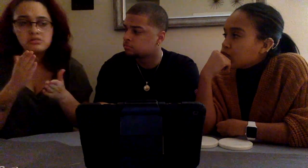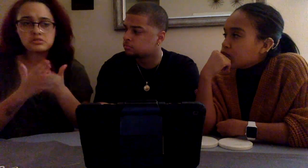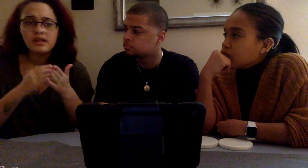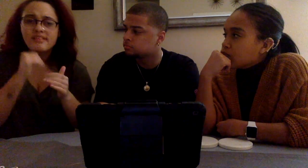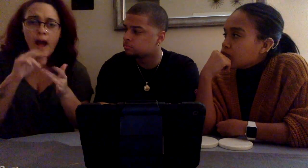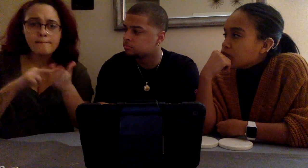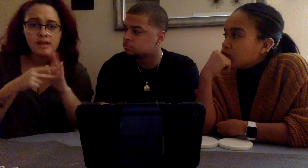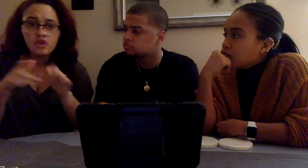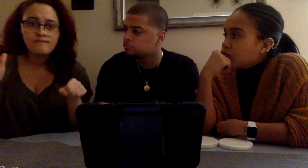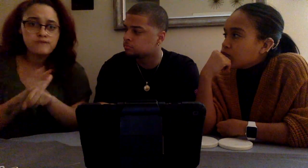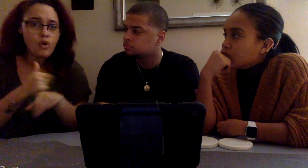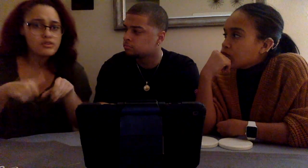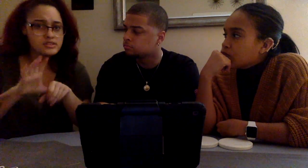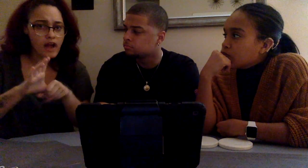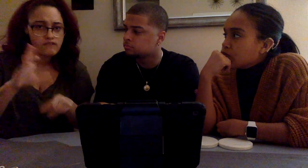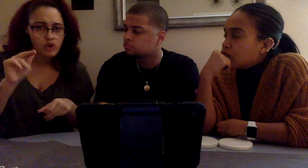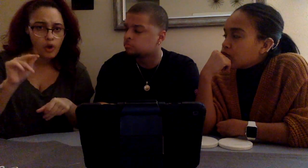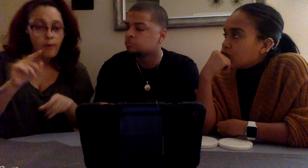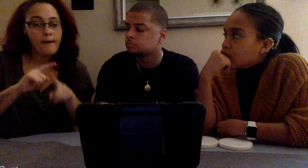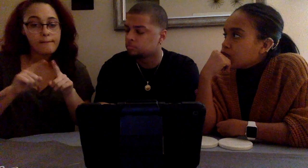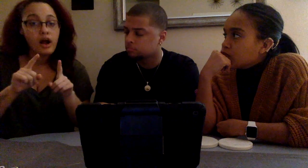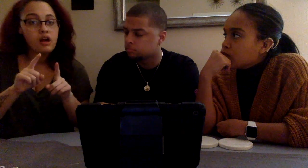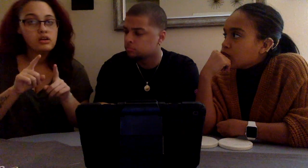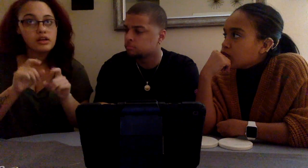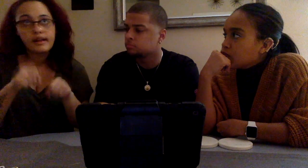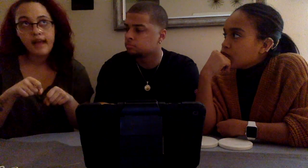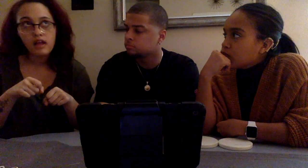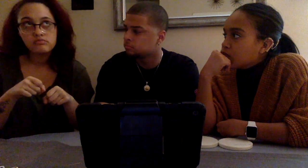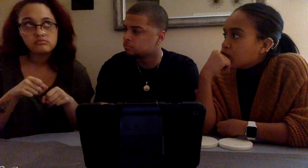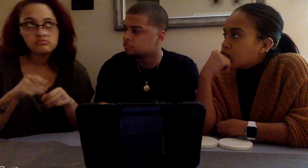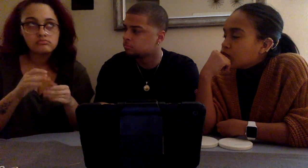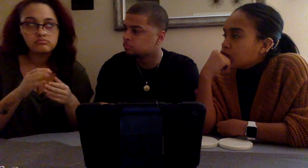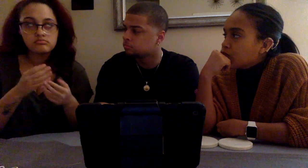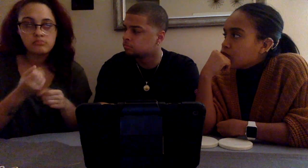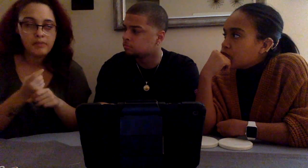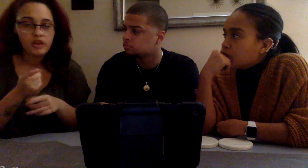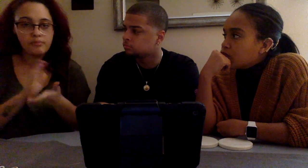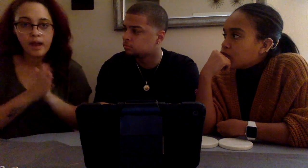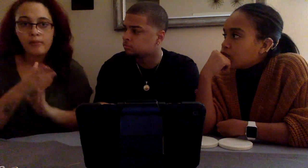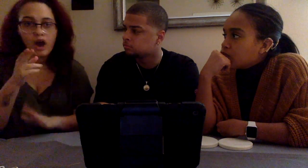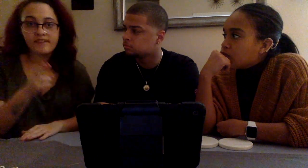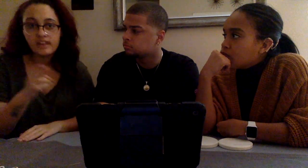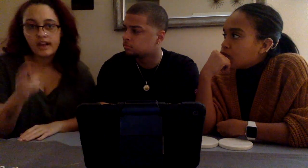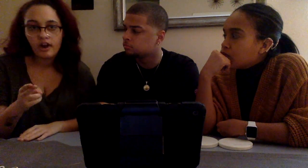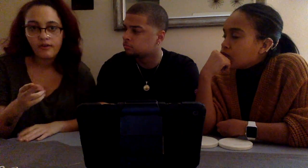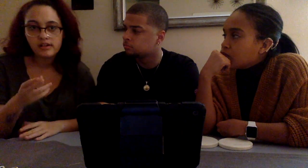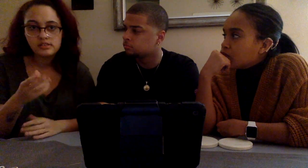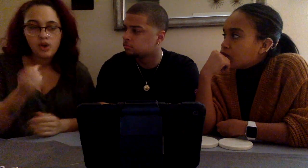This does not mean you are fully deaf but could be HOH.